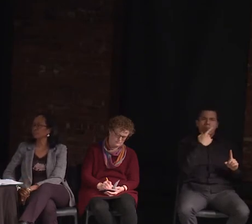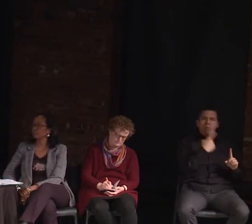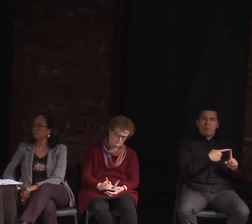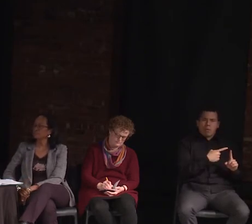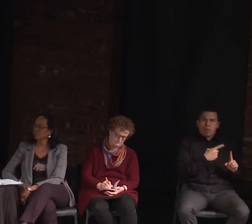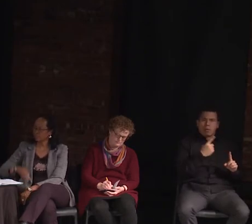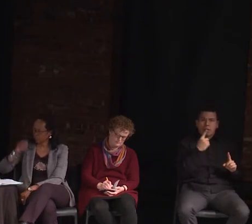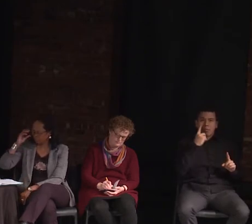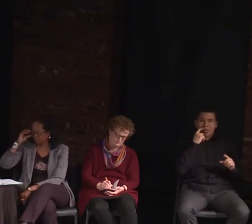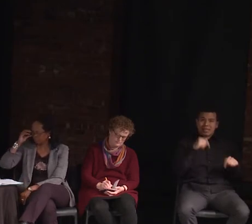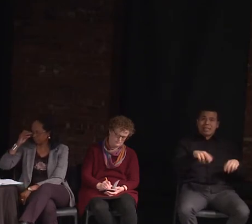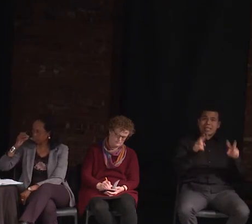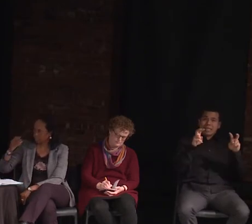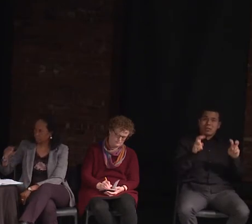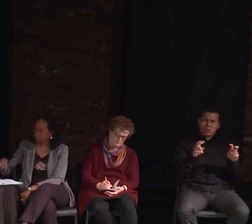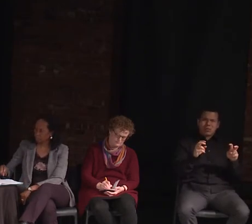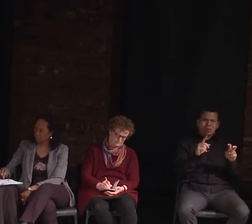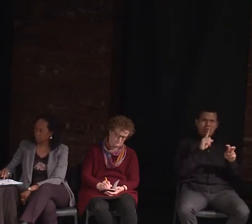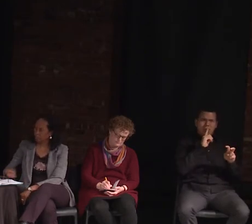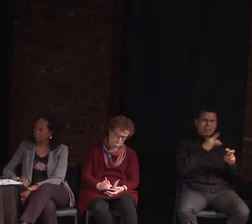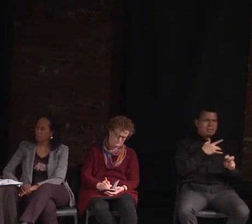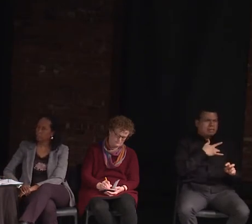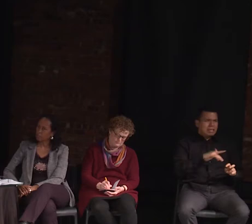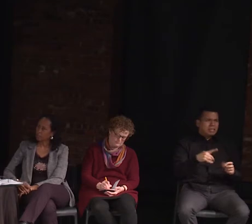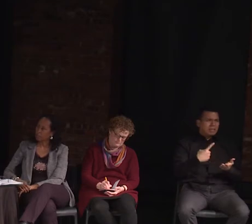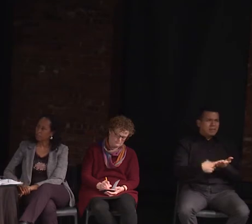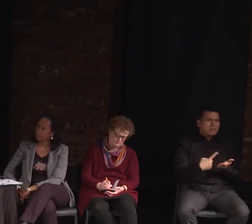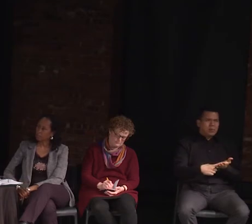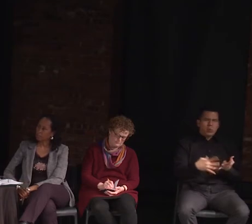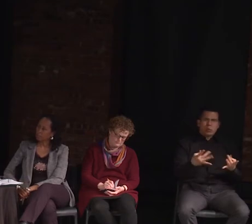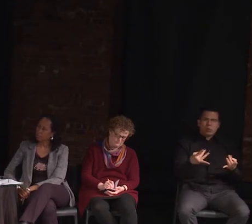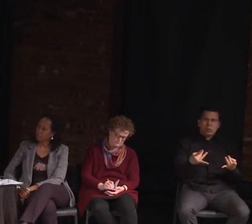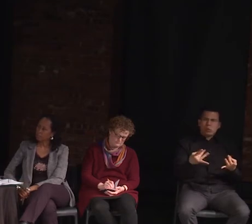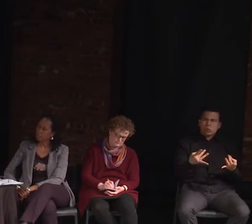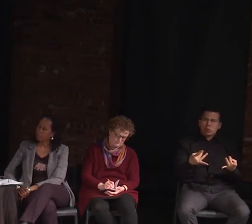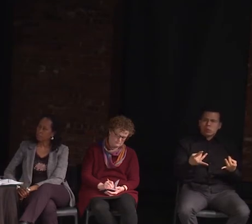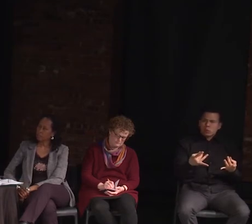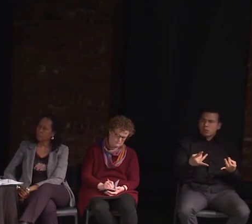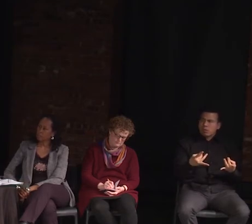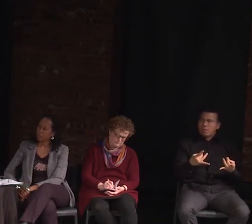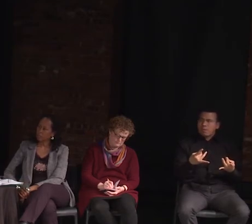these issues, they are sensitive issues, and none of us is absent in emotional life.